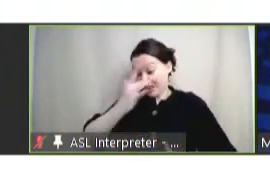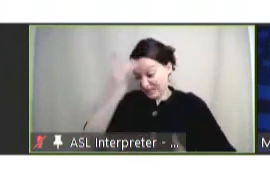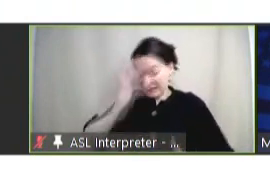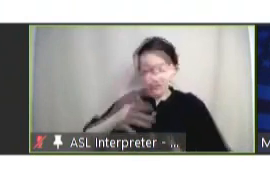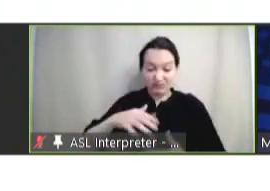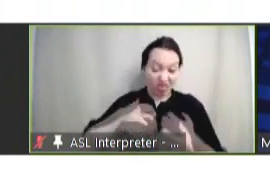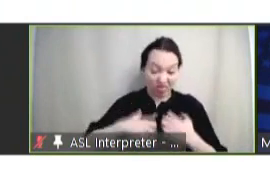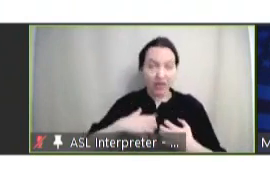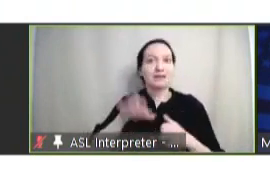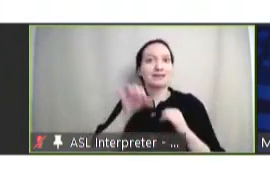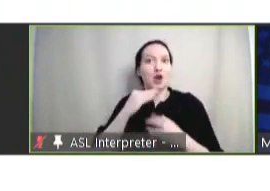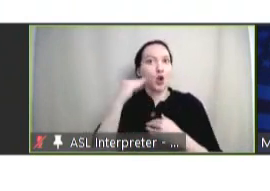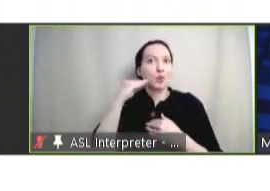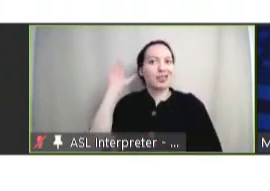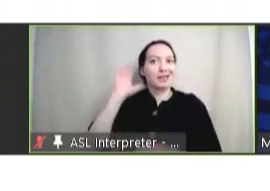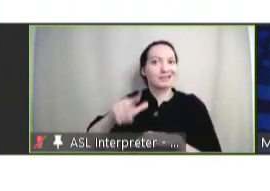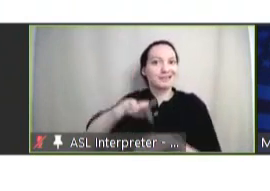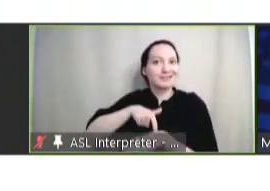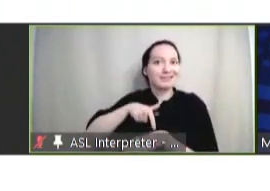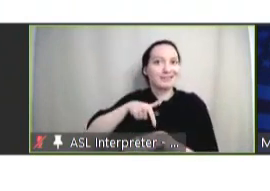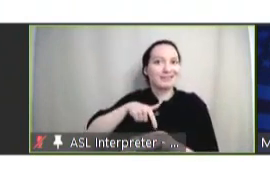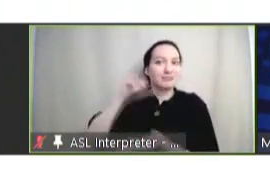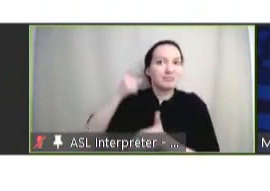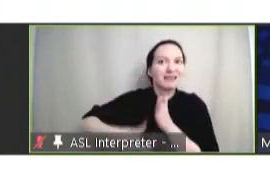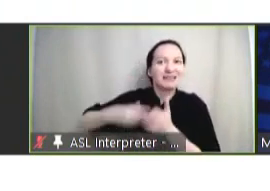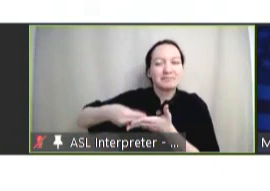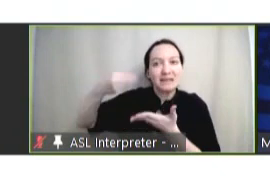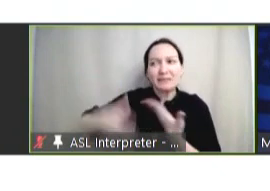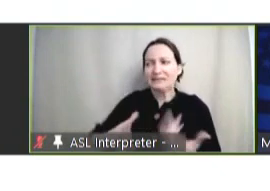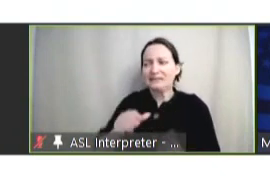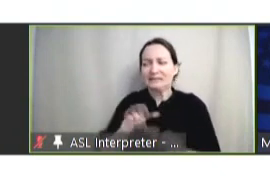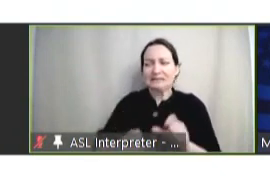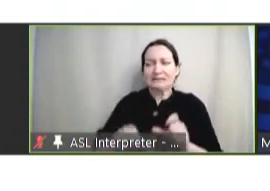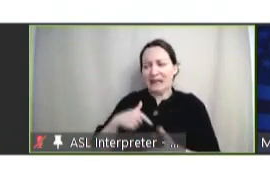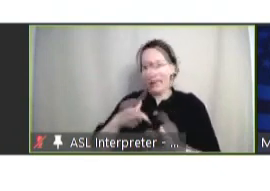it less costly and easier for people to do the right thing. And also build a culture in